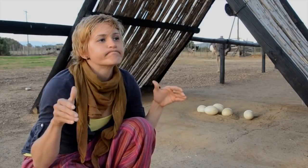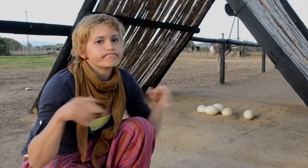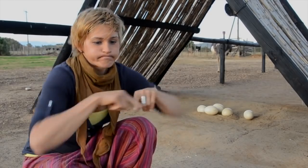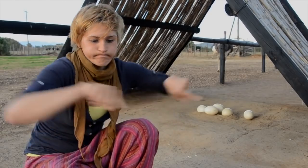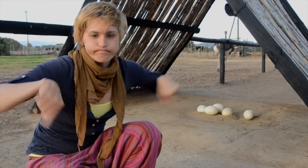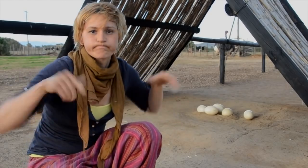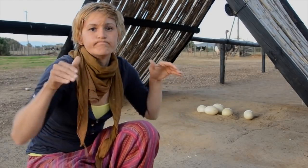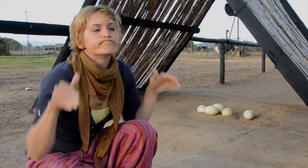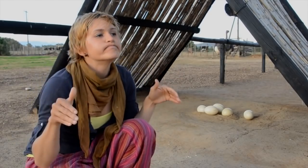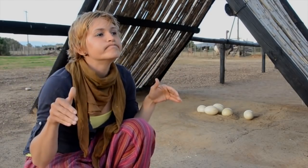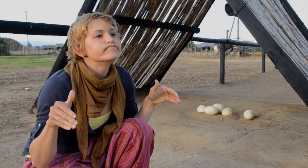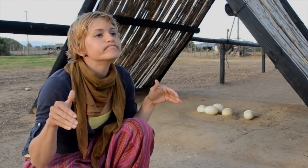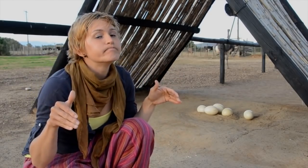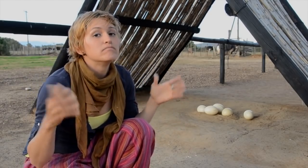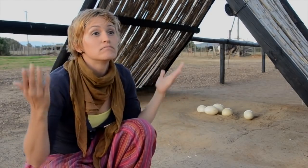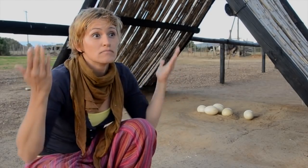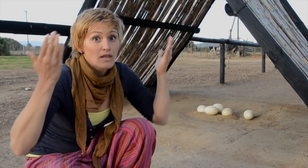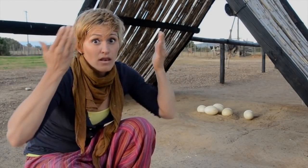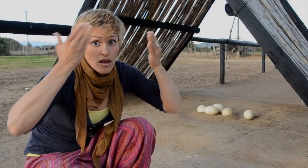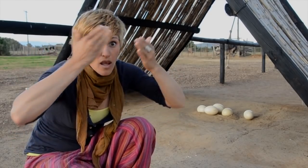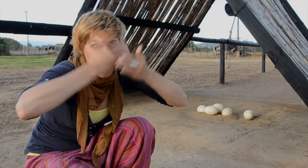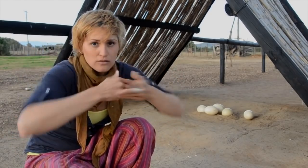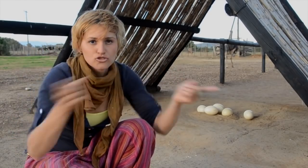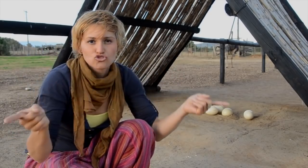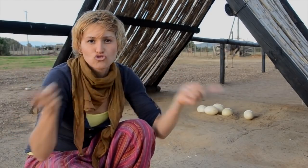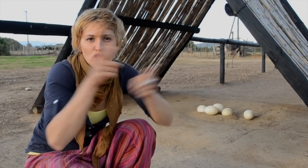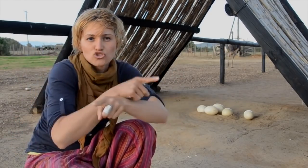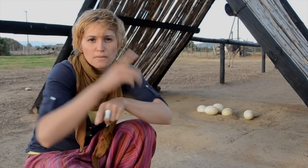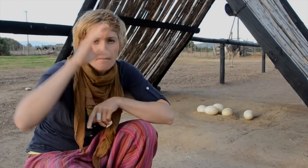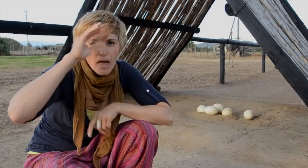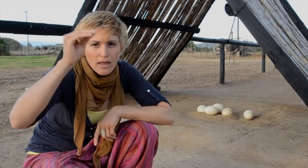then when nighttime comes, the male will because